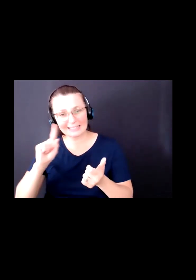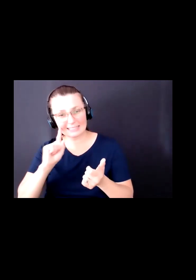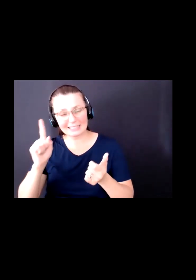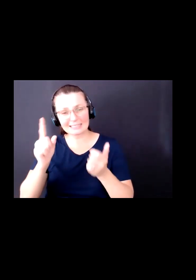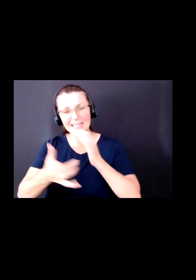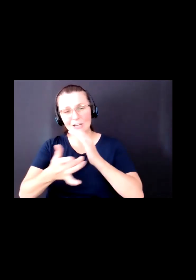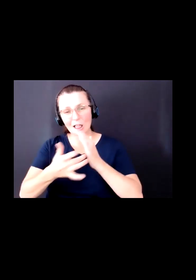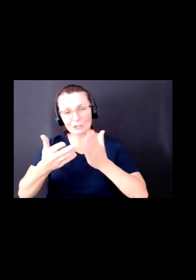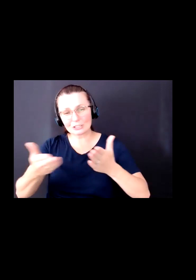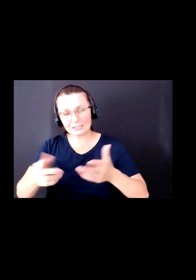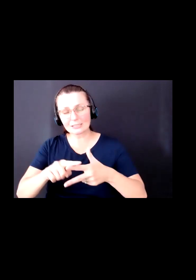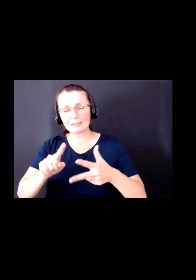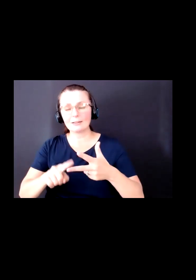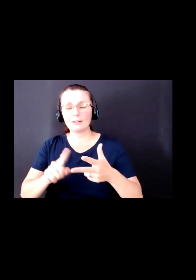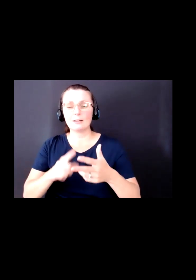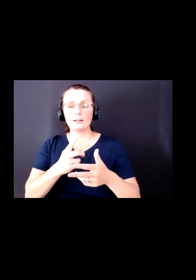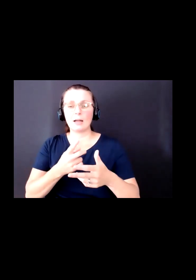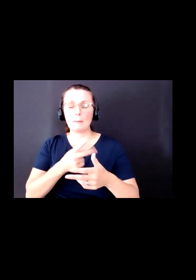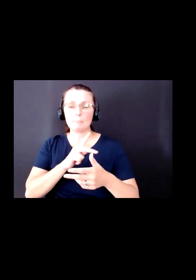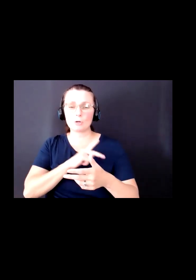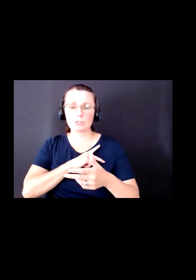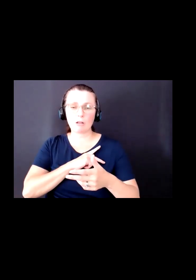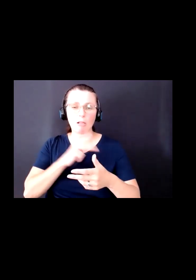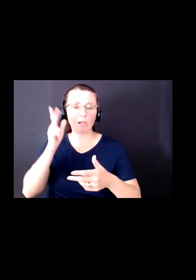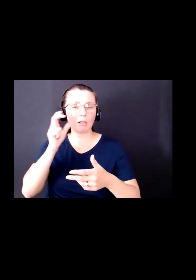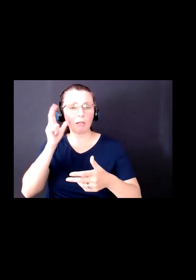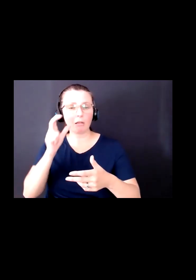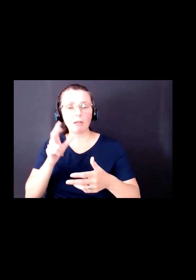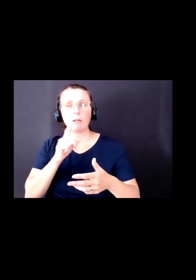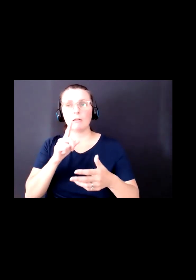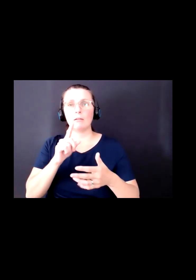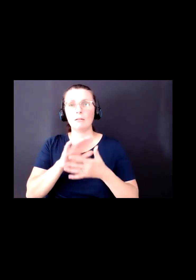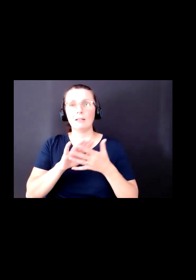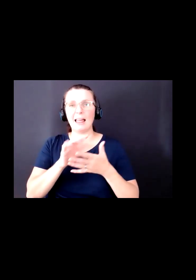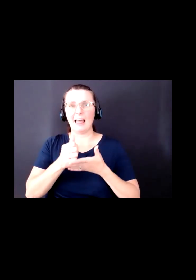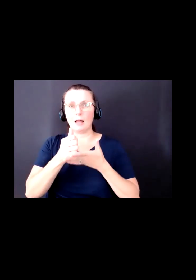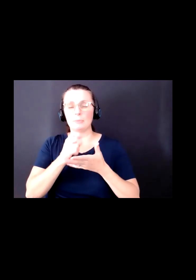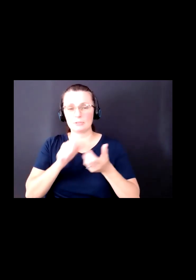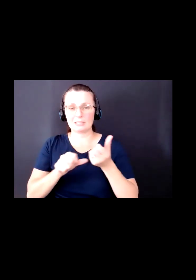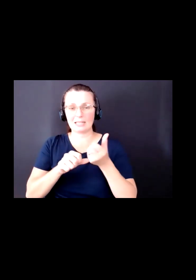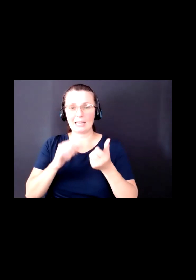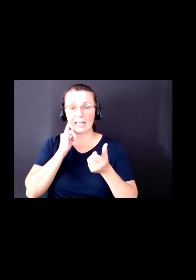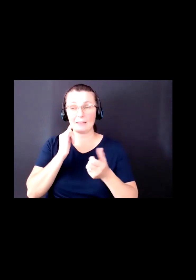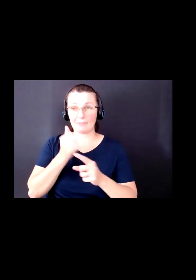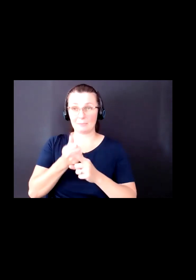some personal amplifiers, and of course anyone here who is from the municipal government may want to look into the grant for